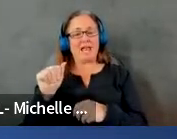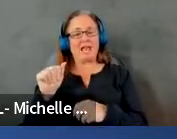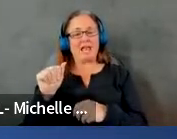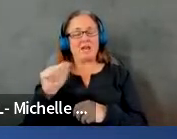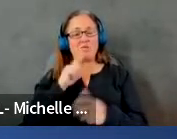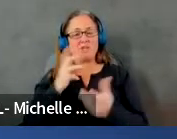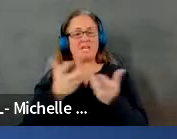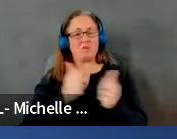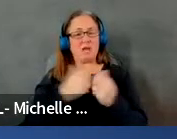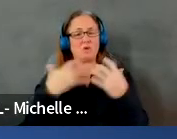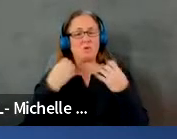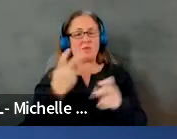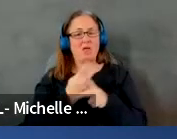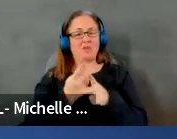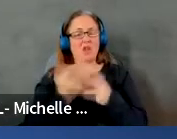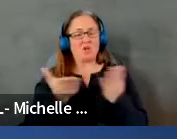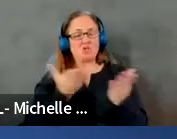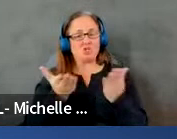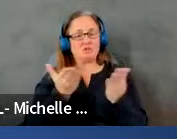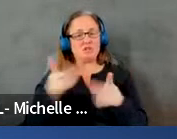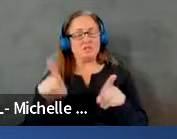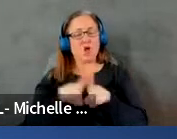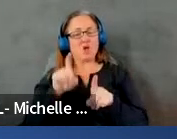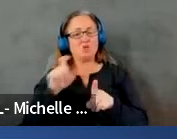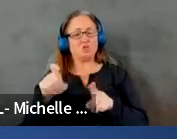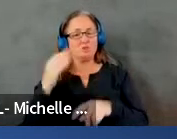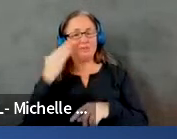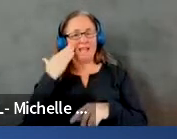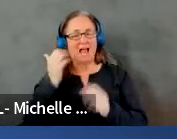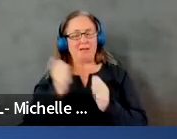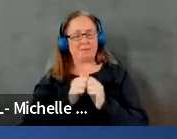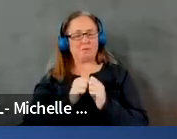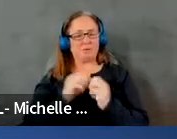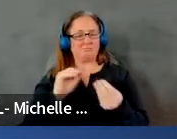with healthcare services and that also should be cognizant of algorithmic and integrated